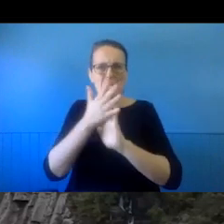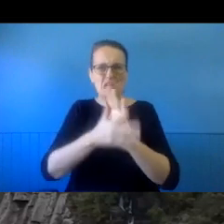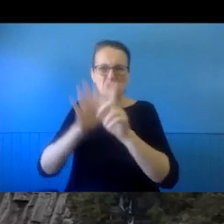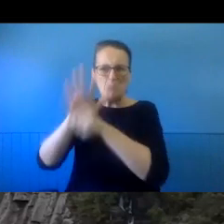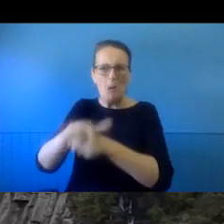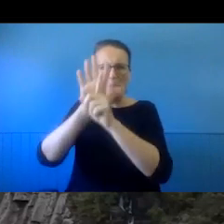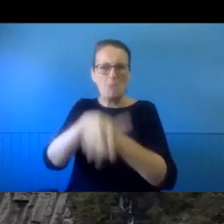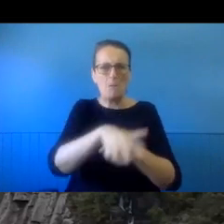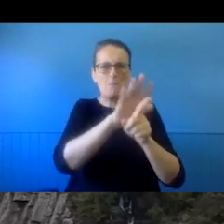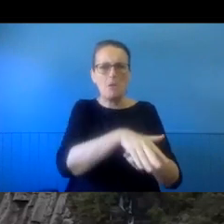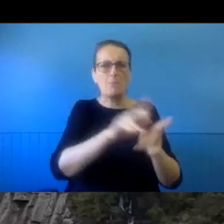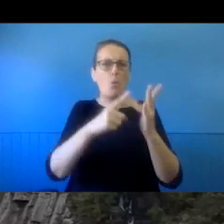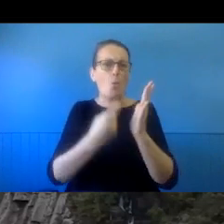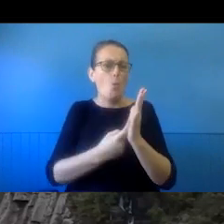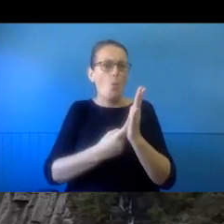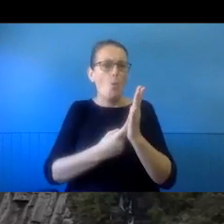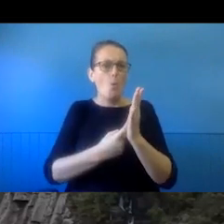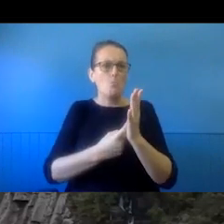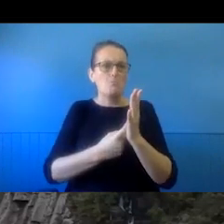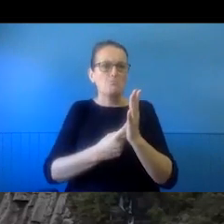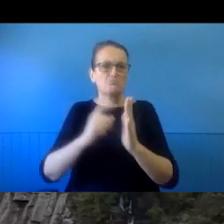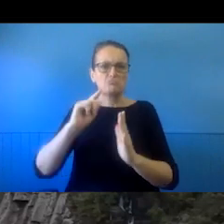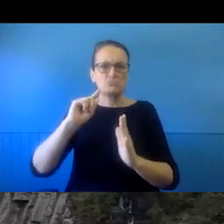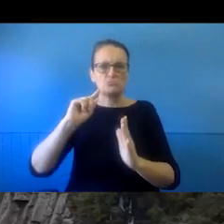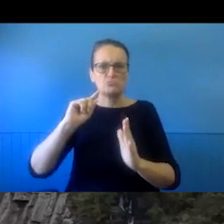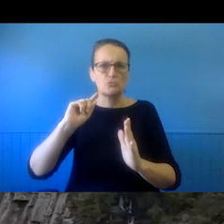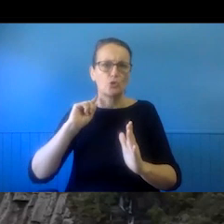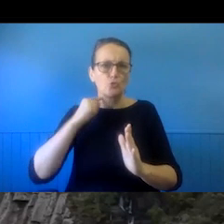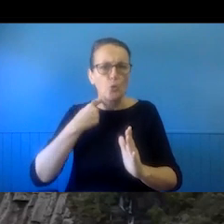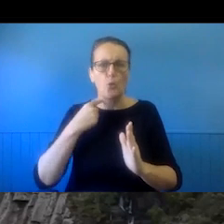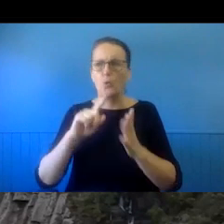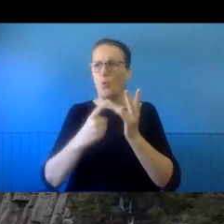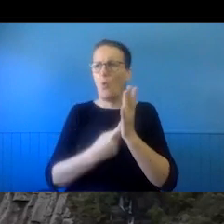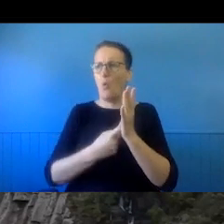oppression, brutality". But instead, what we want to challenge you to